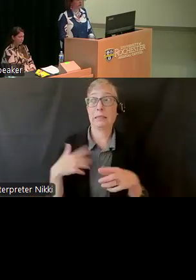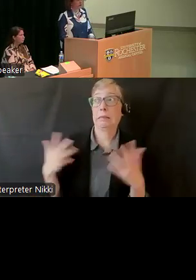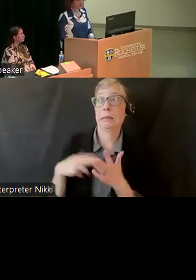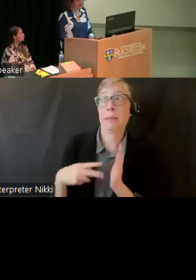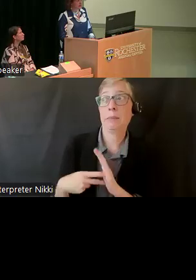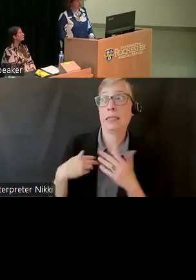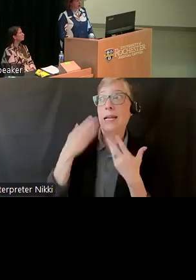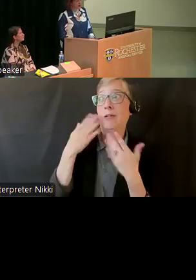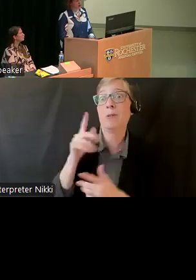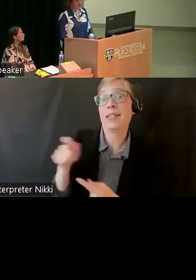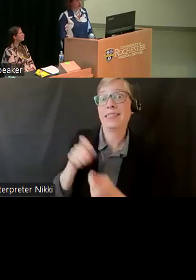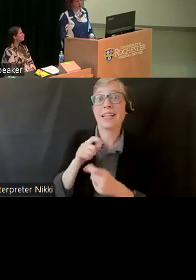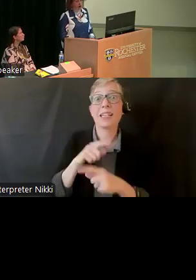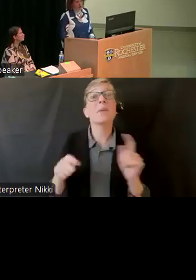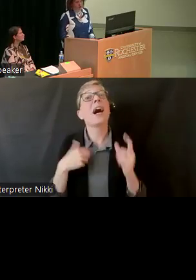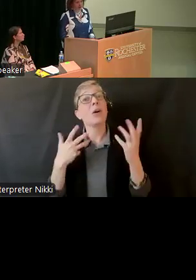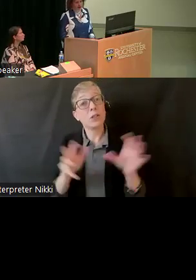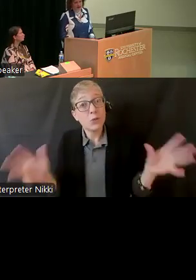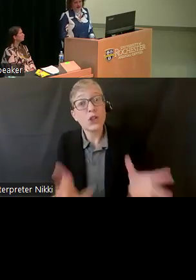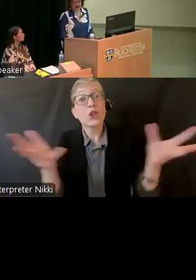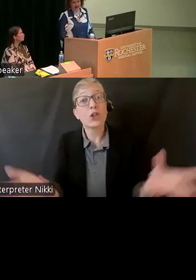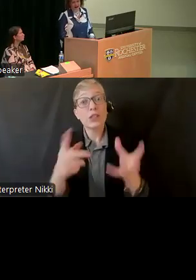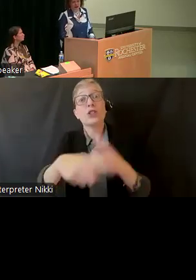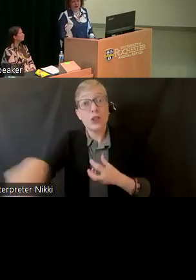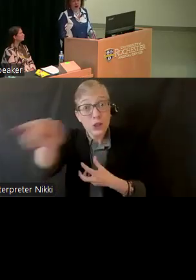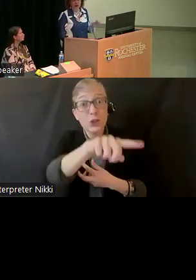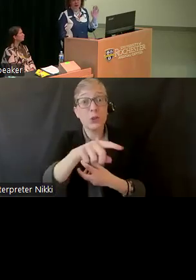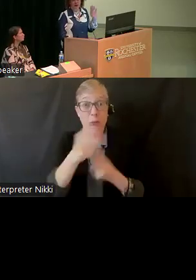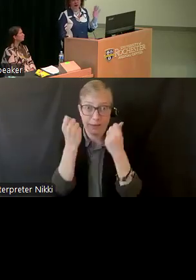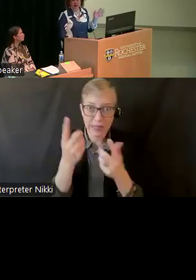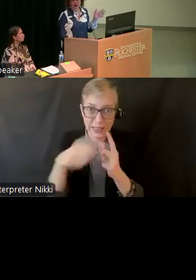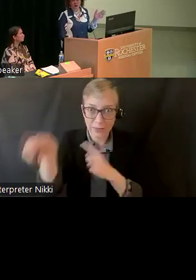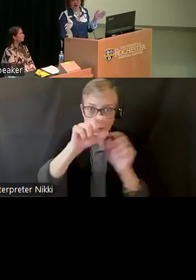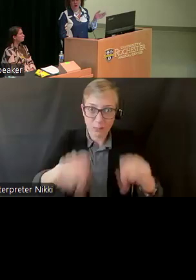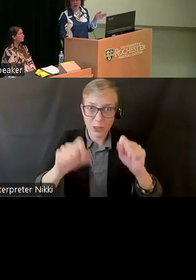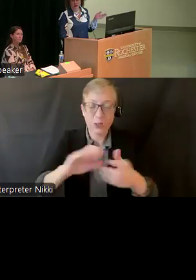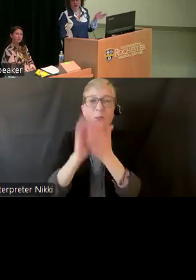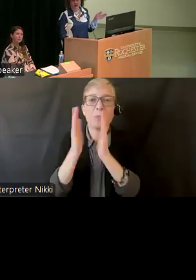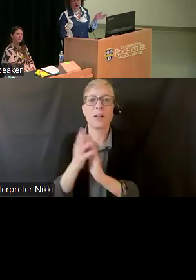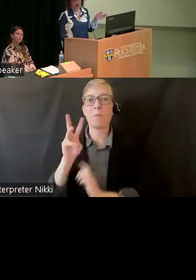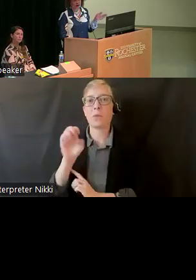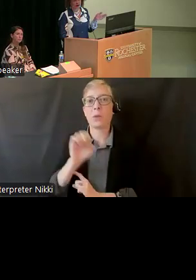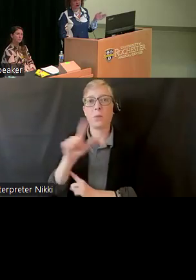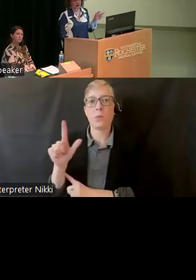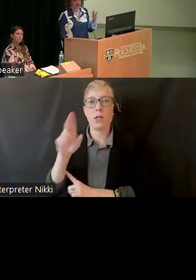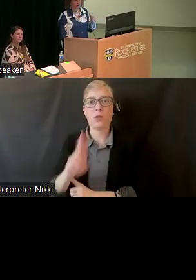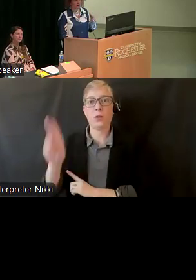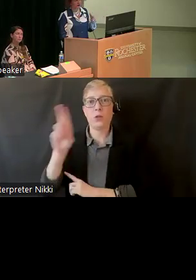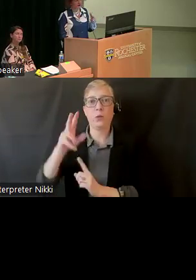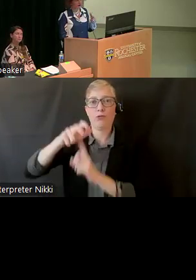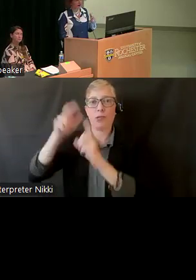you as possible to become wellu champions um how many people here are Well champions in your areas